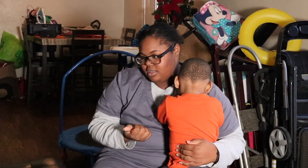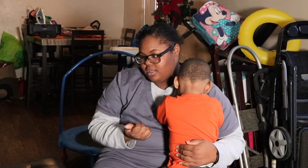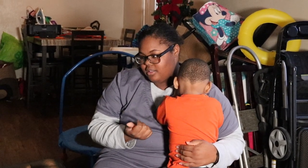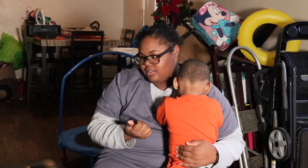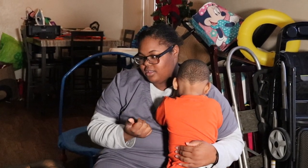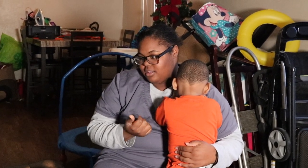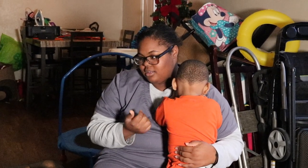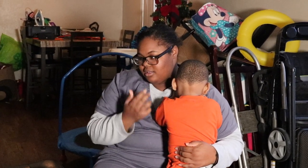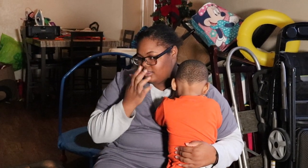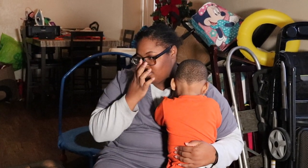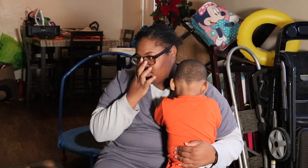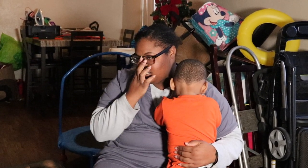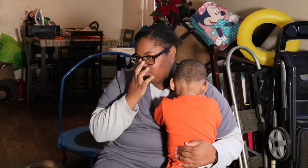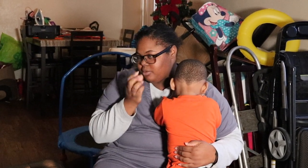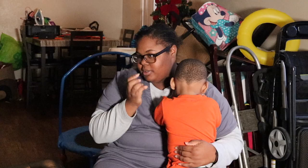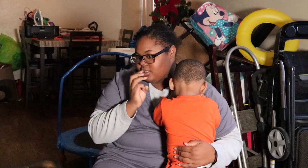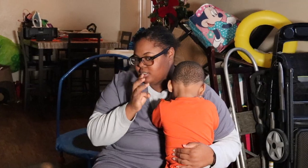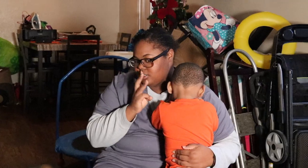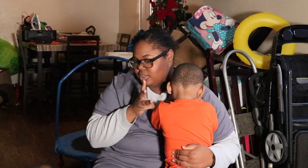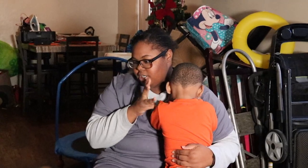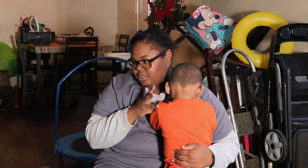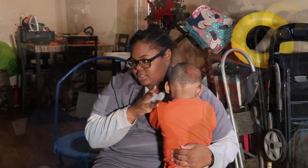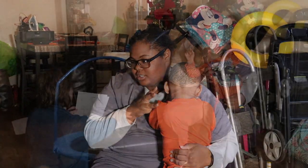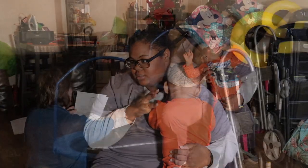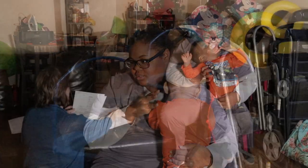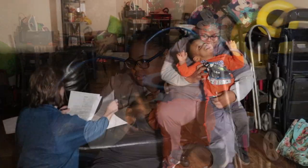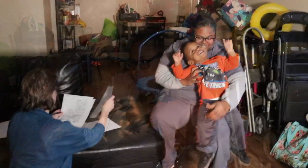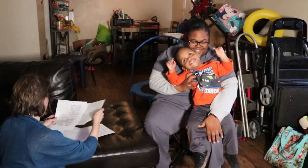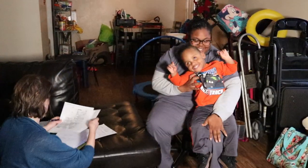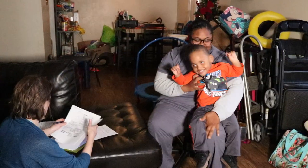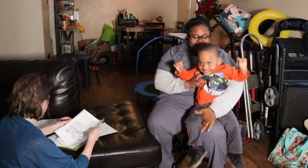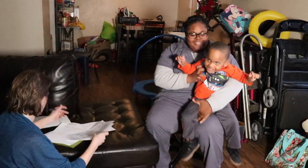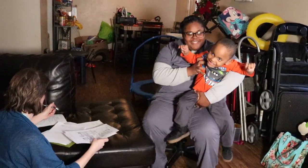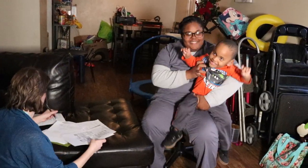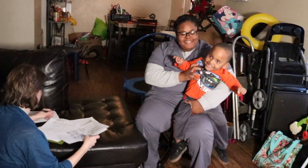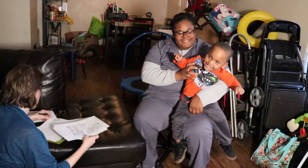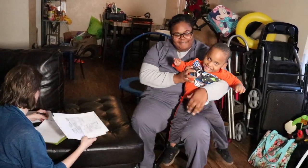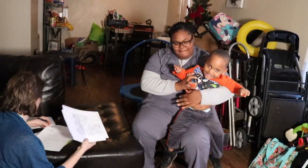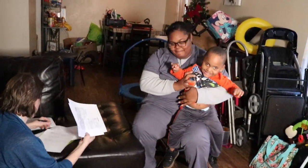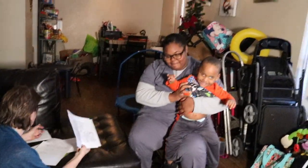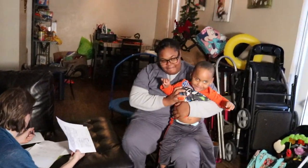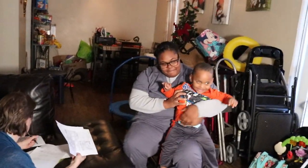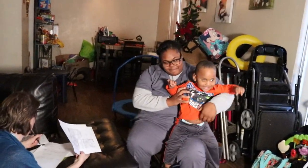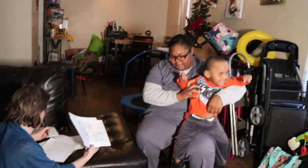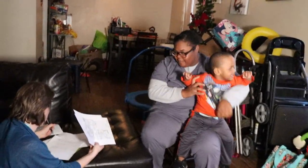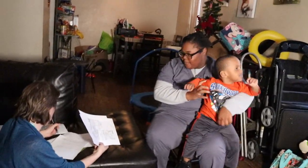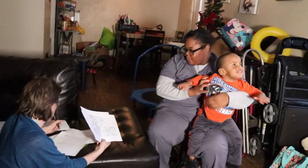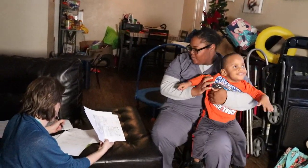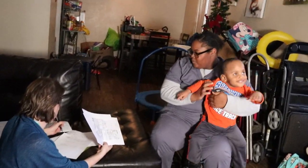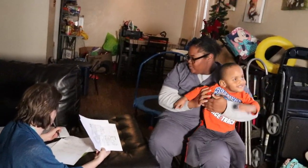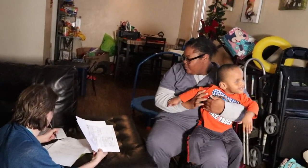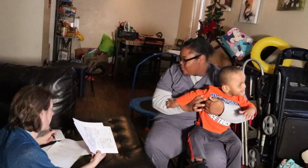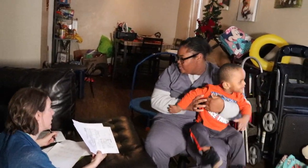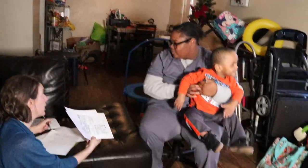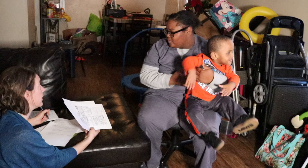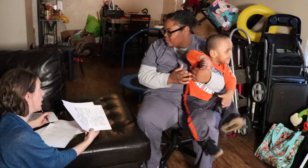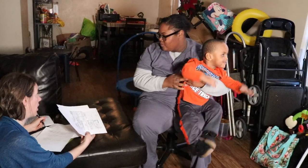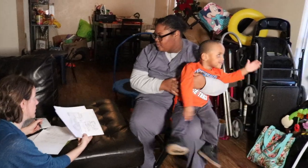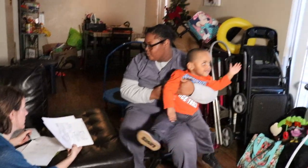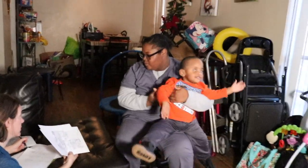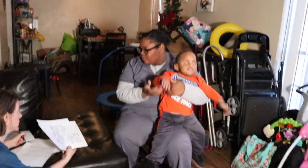And then this will be his third hearing test. So, the first ever hearing test that showed a hearing loss